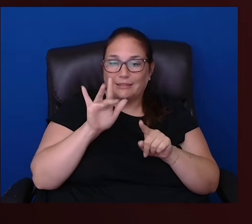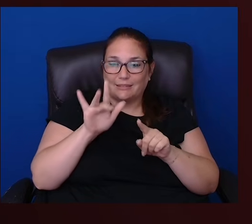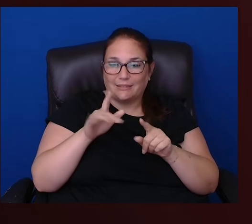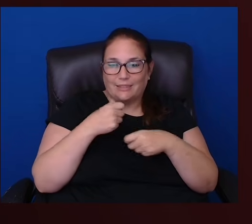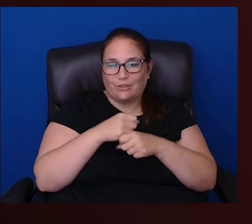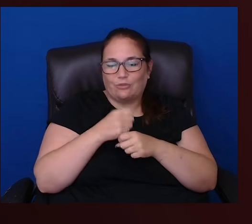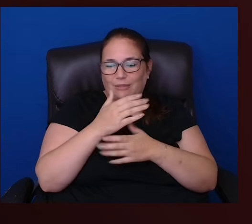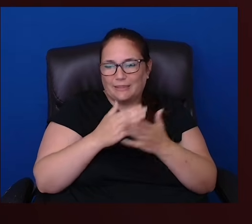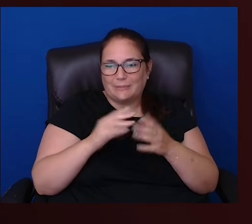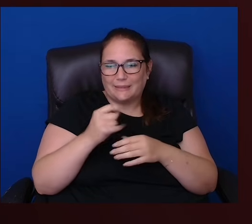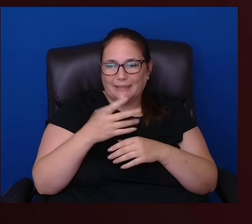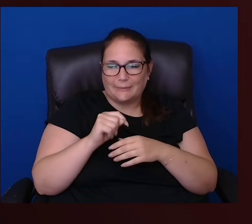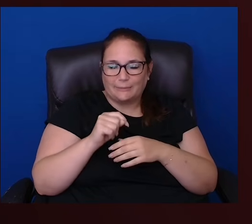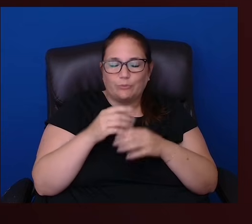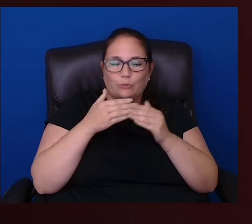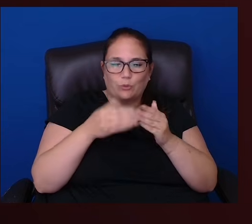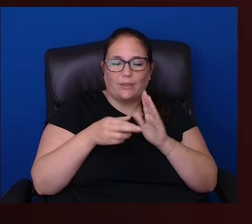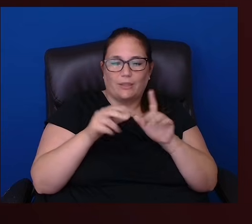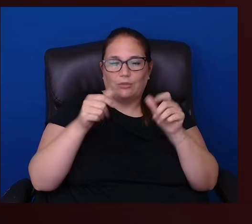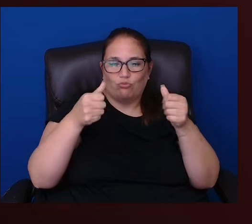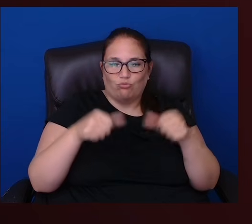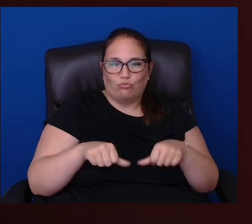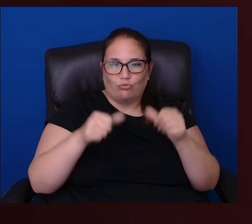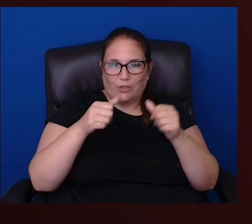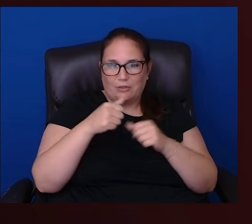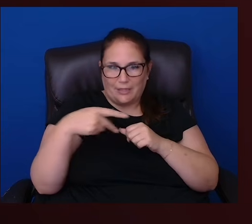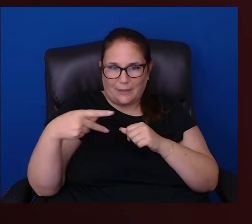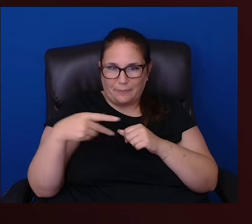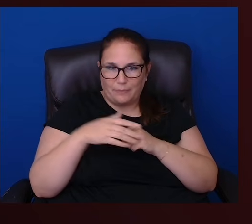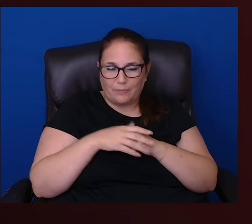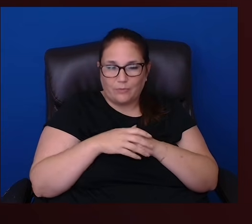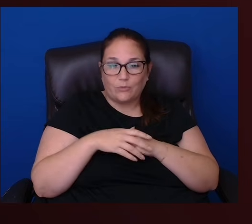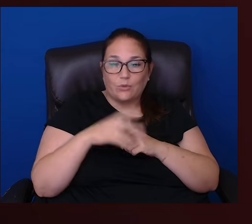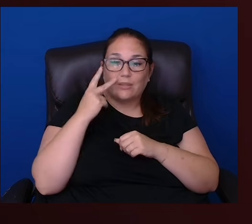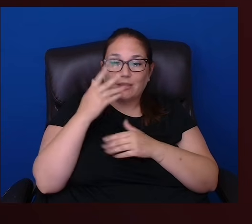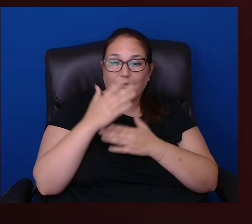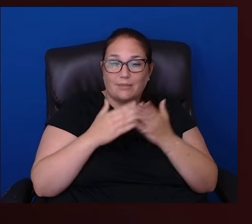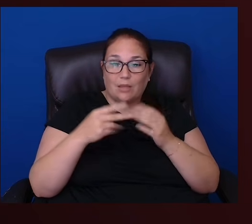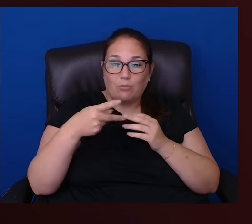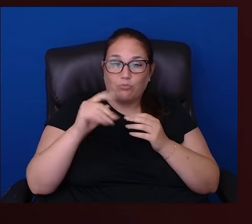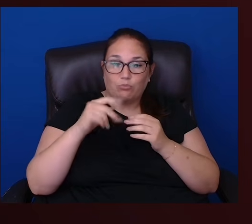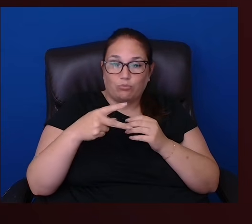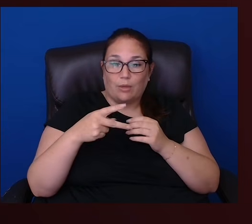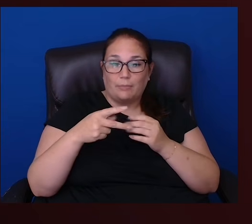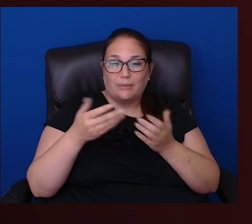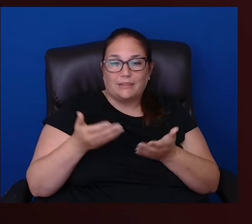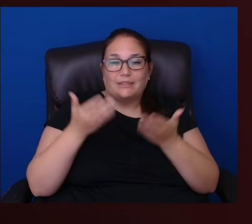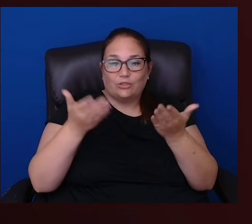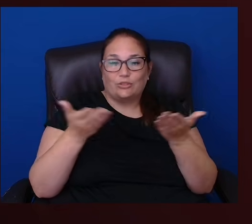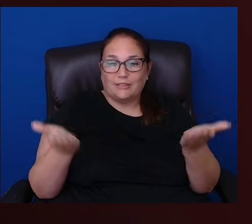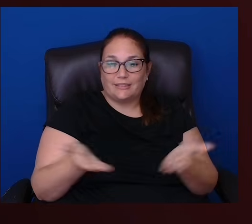So, we'll go ahead and refresh the application, and you can see that I've got some prompt suggestions here. These are acting as a marketing role,